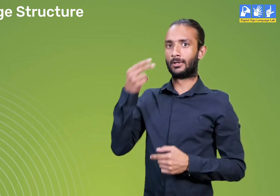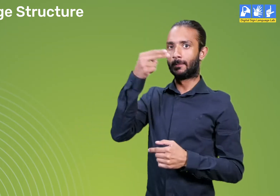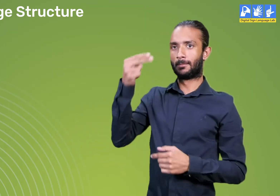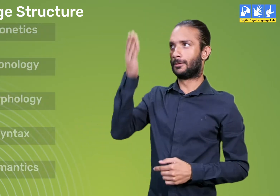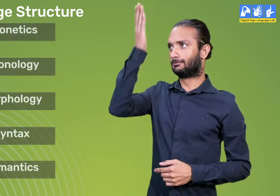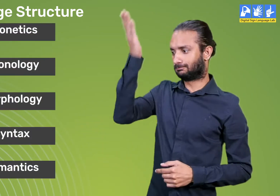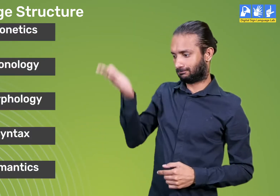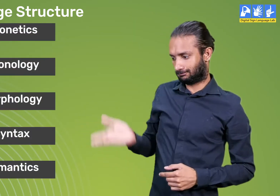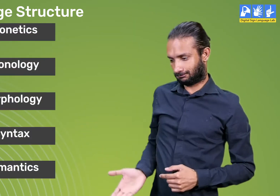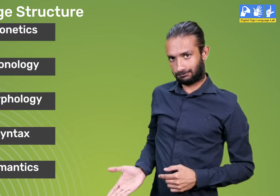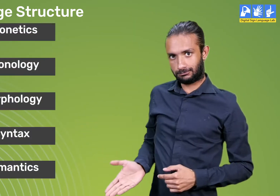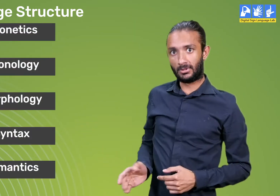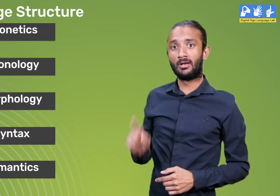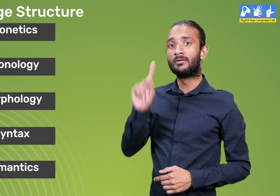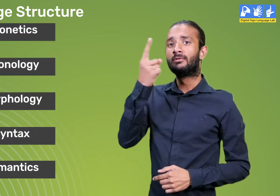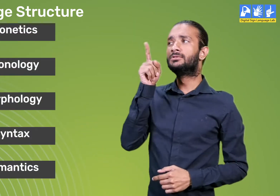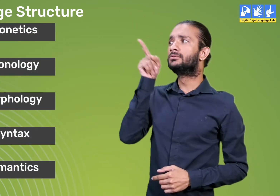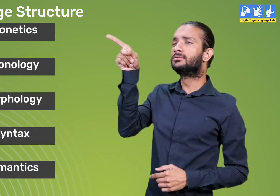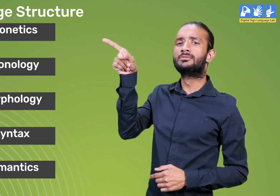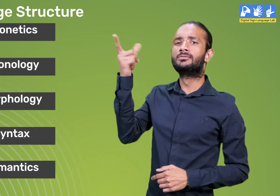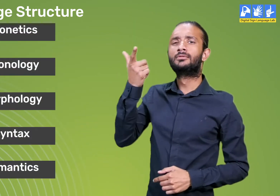which involves these areas that are